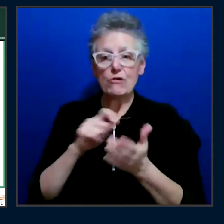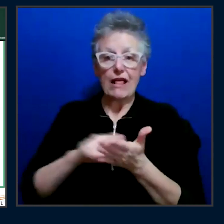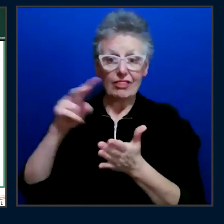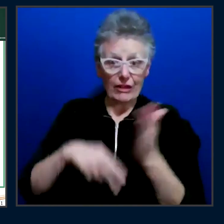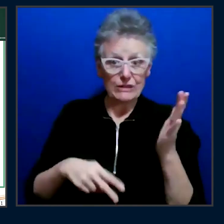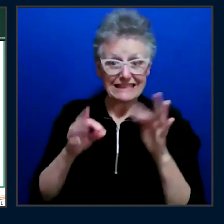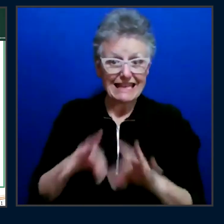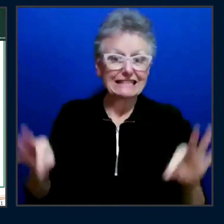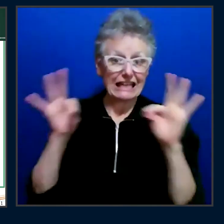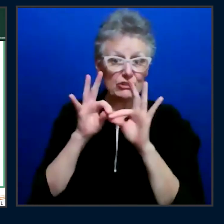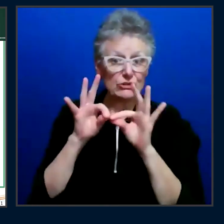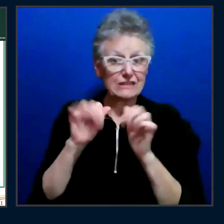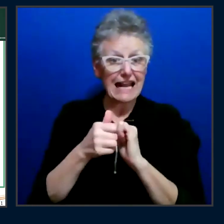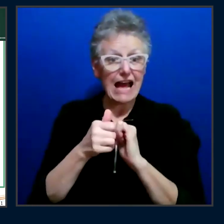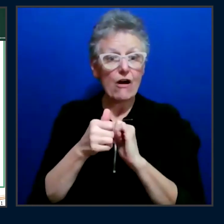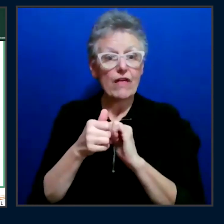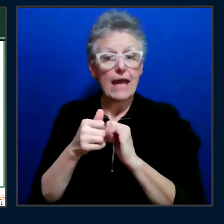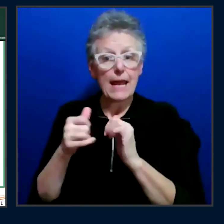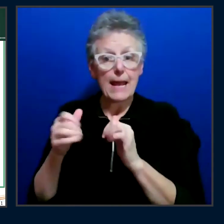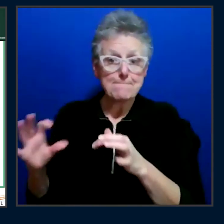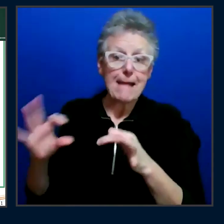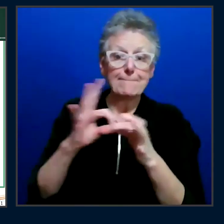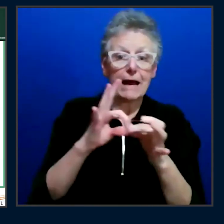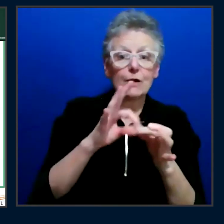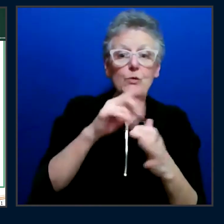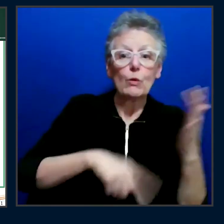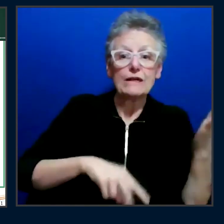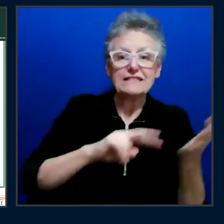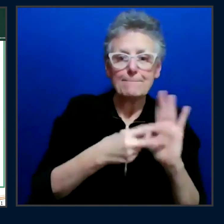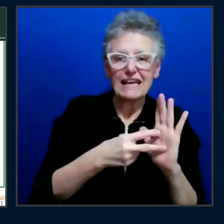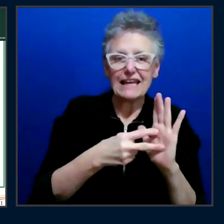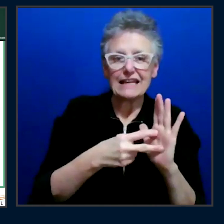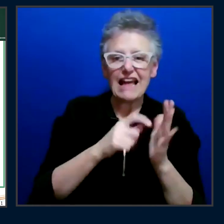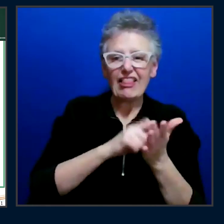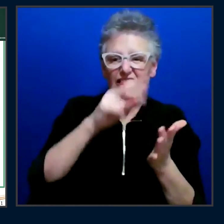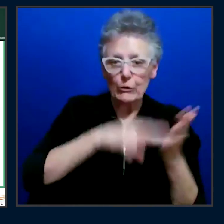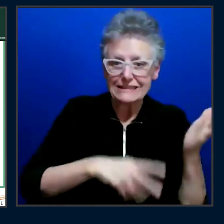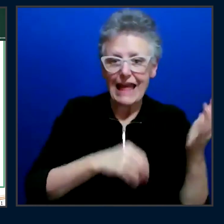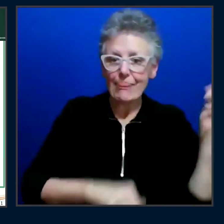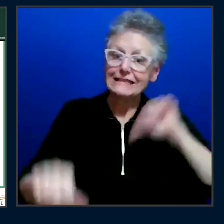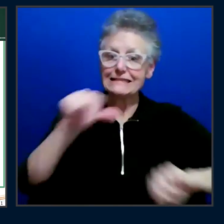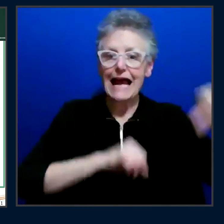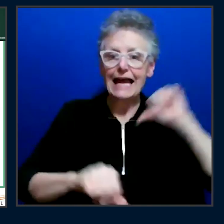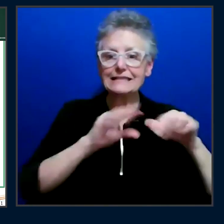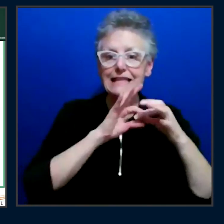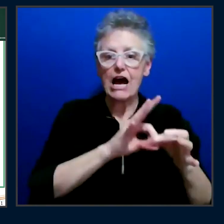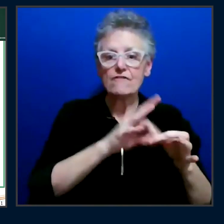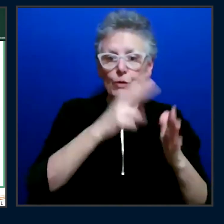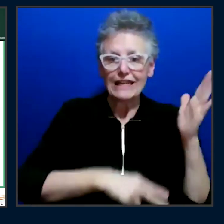literacy essentials and how they map on to what is literacy and what is the science of reading? Now, Kelly, I hate to say it,